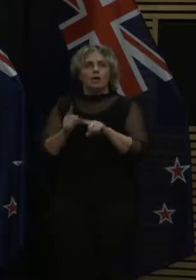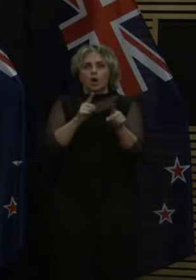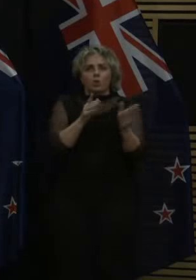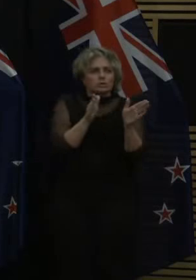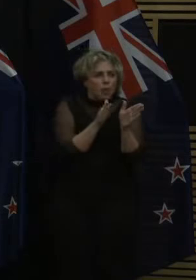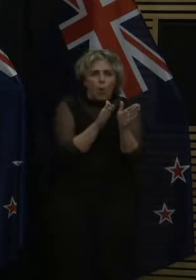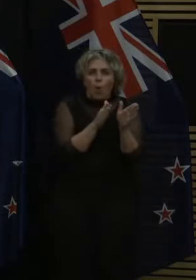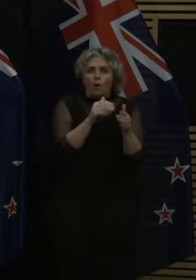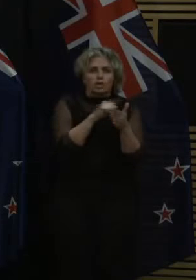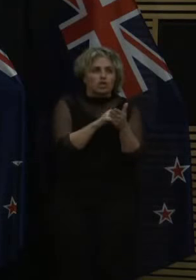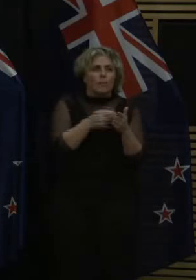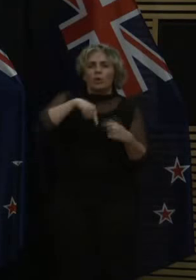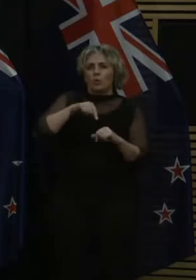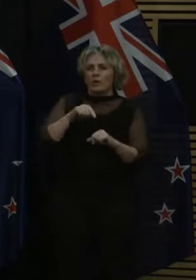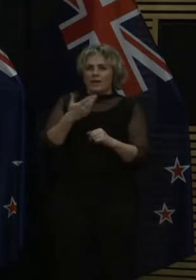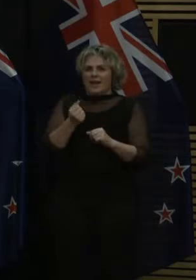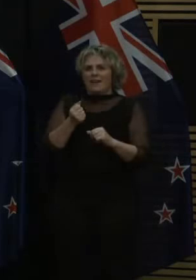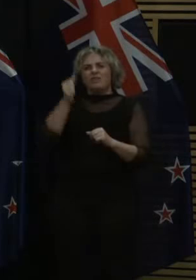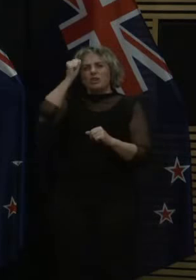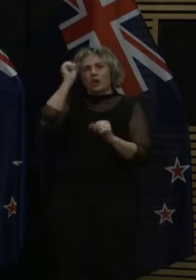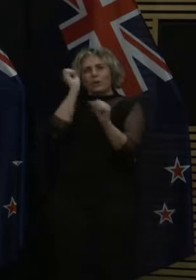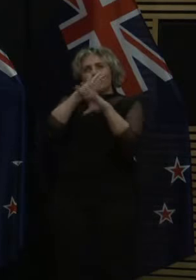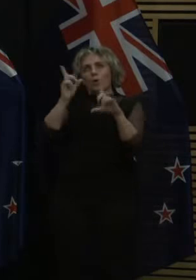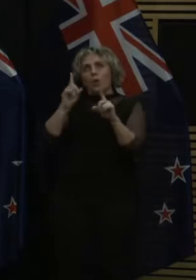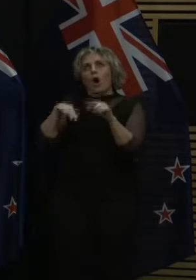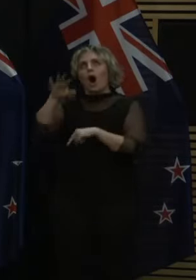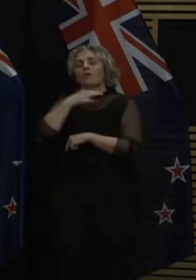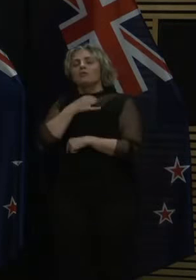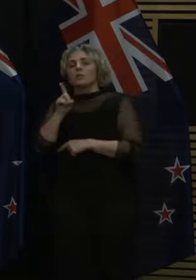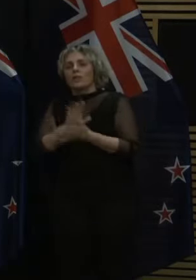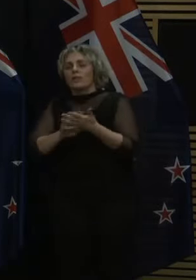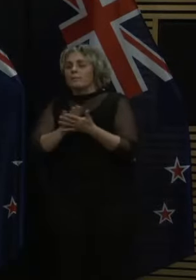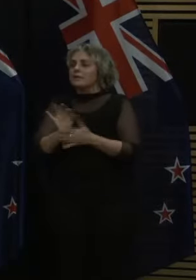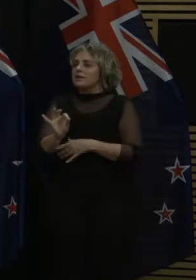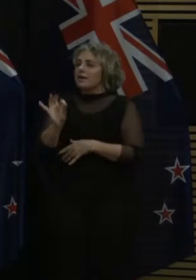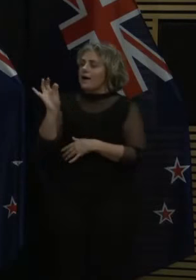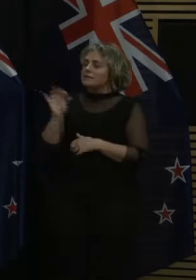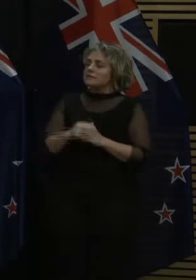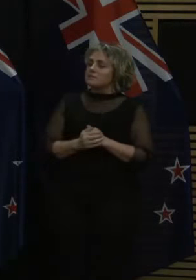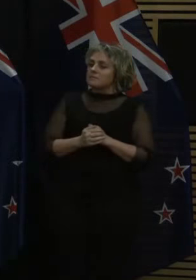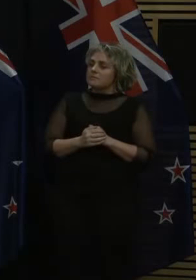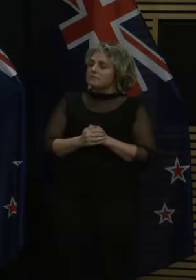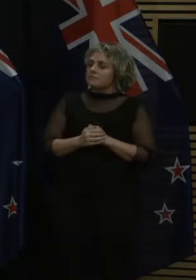produce a vaccine facility --